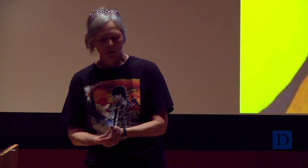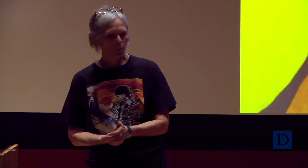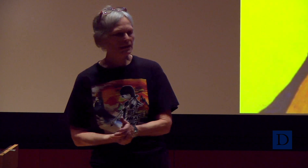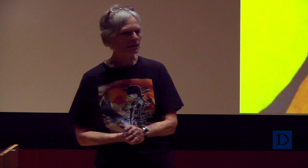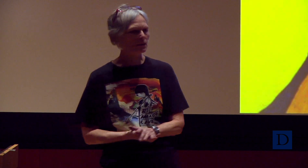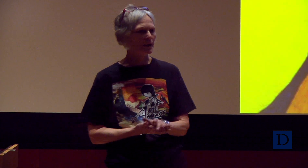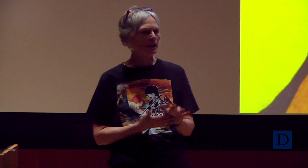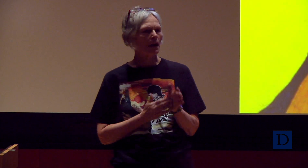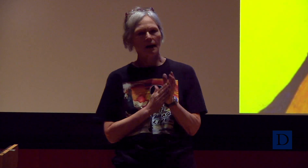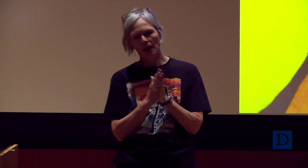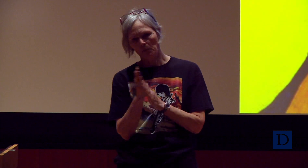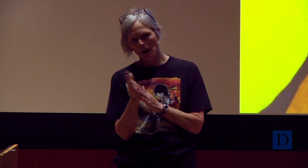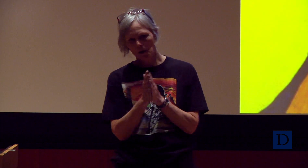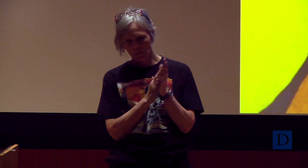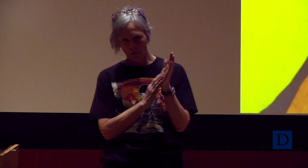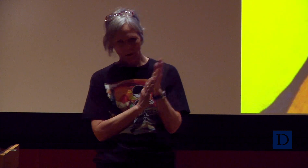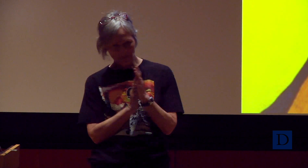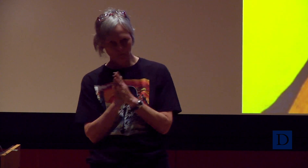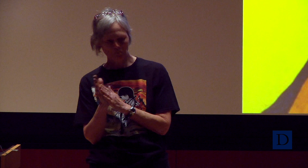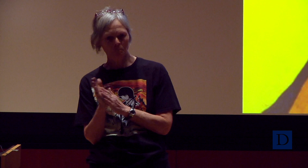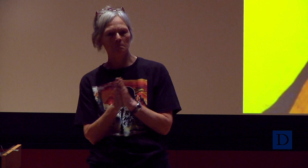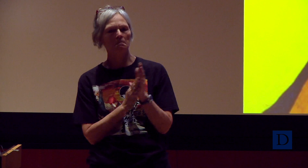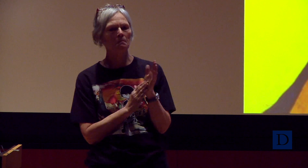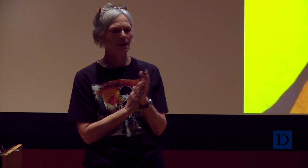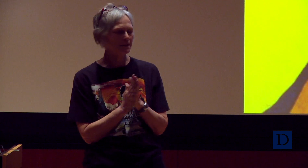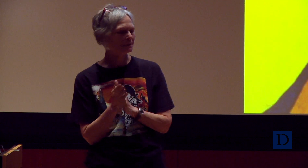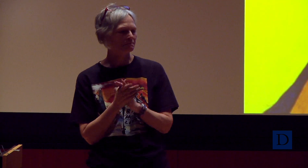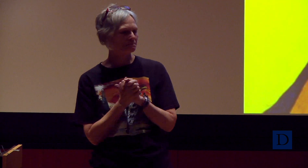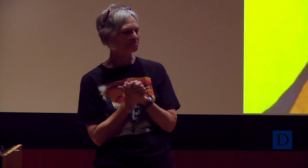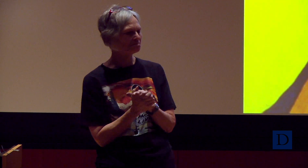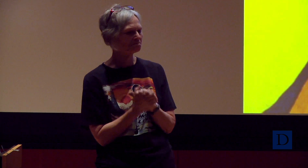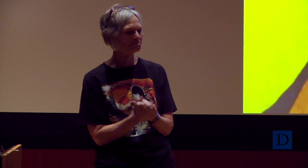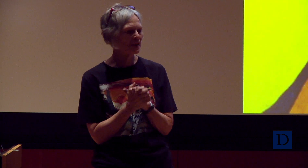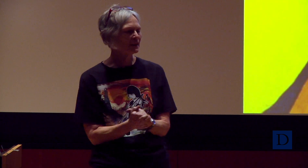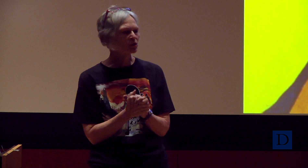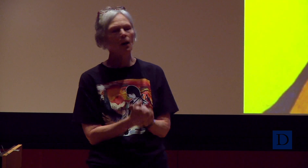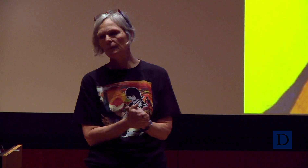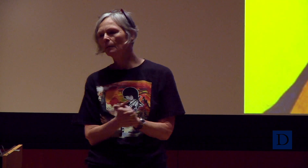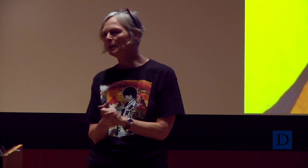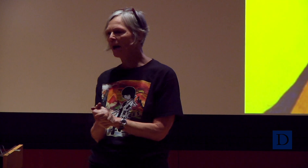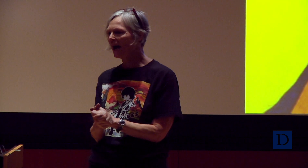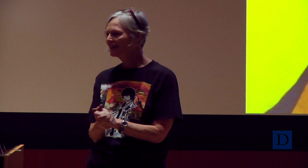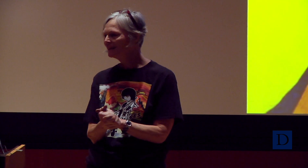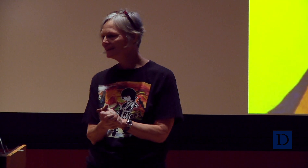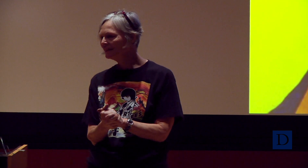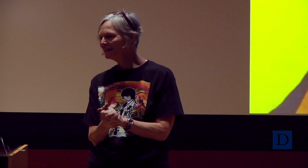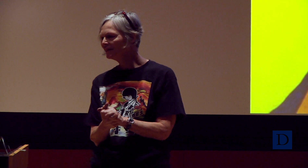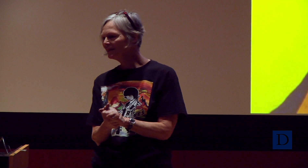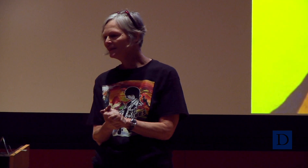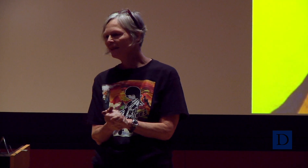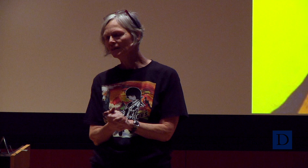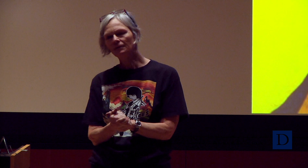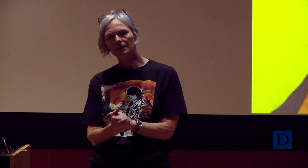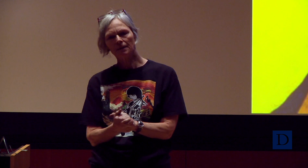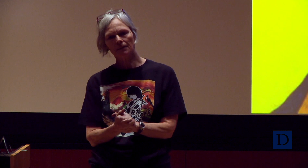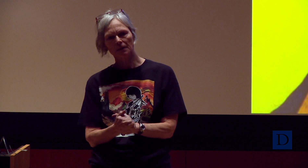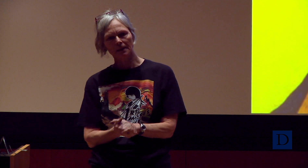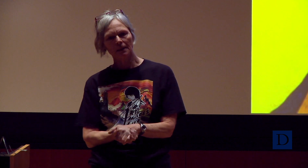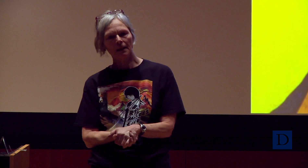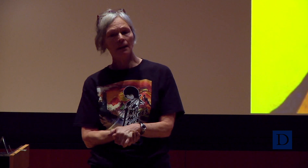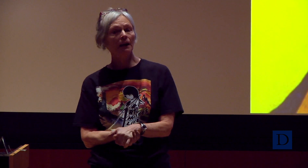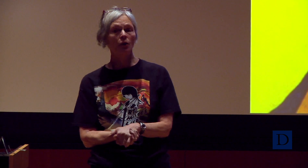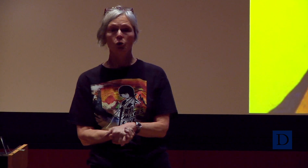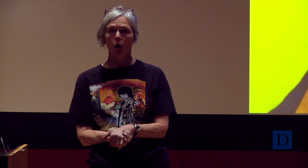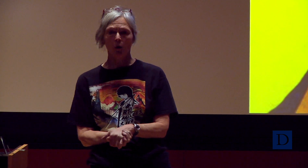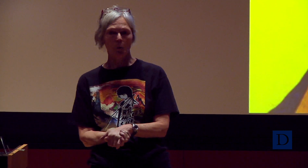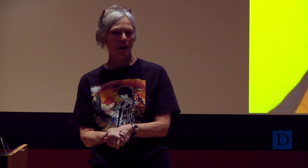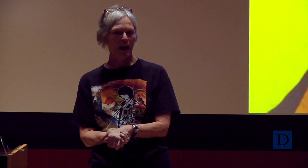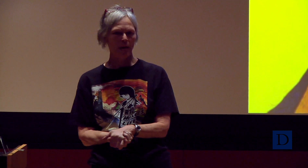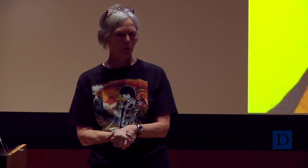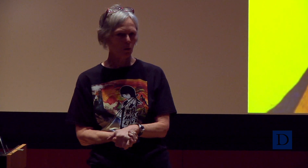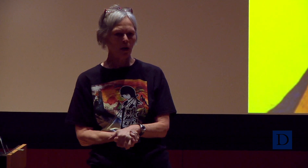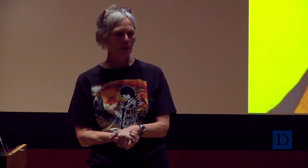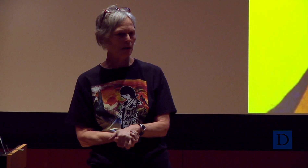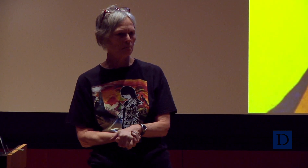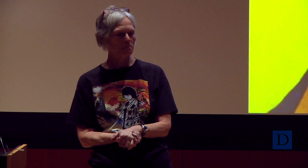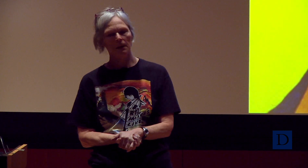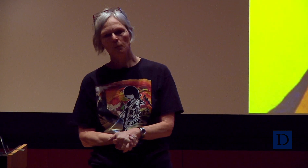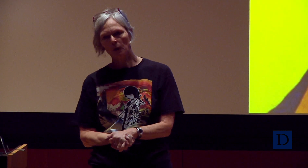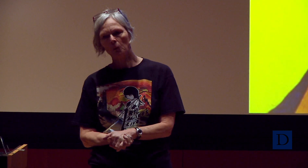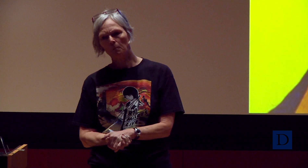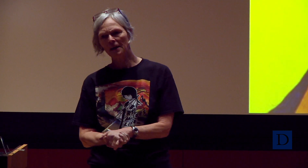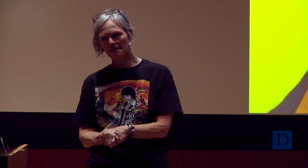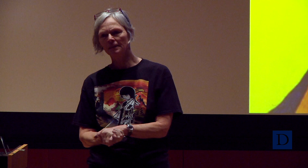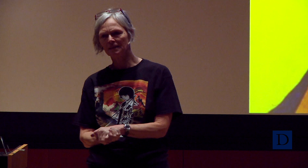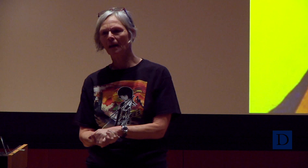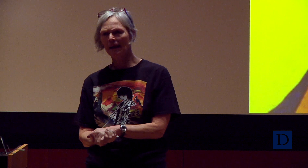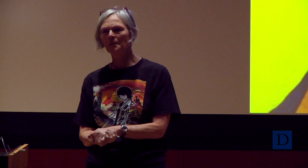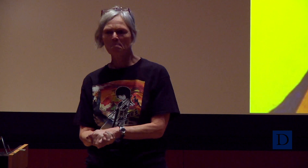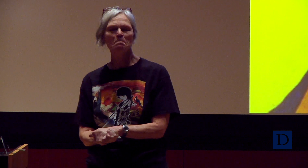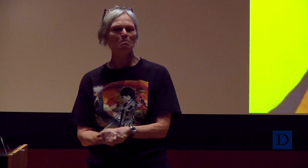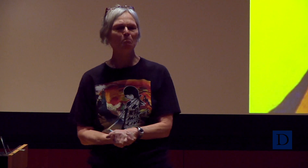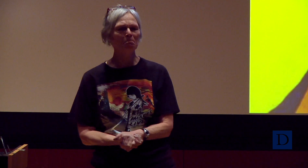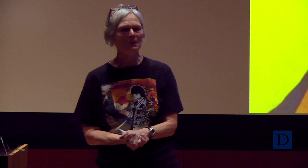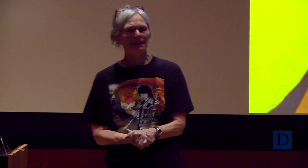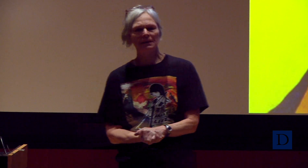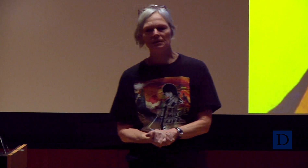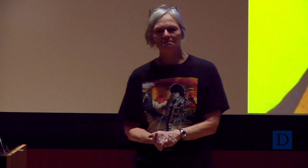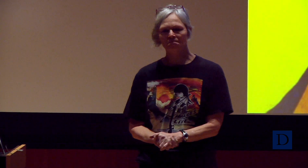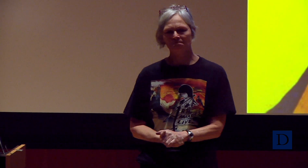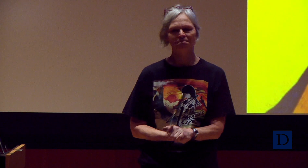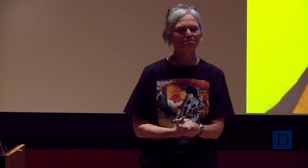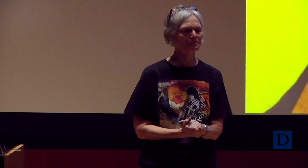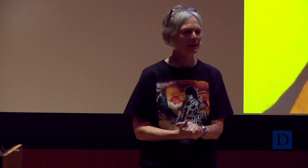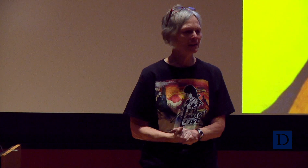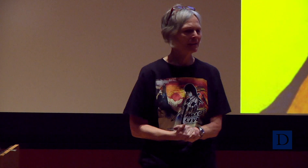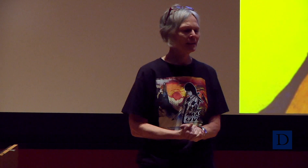Recently, I’ve had my heart broke, so I’m coming back and living differently. And I don’t know how it will come out, but one of my sons died.